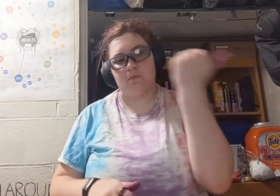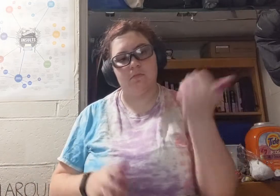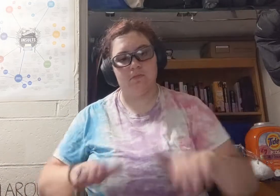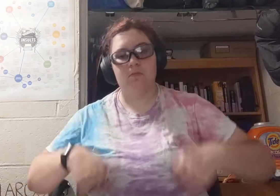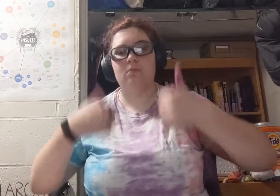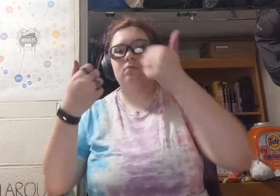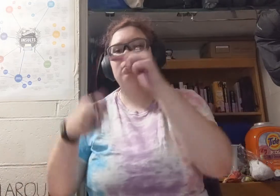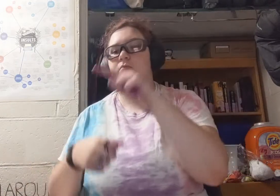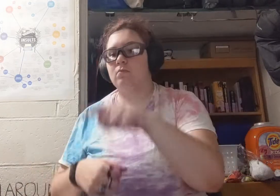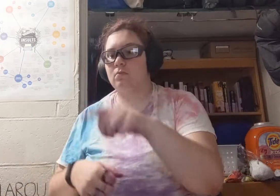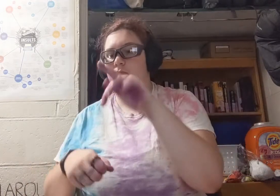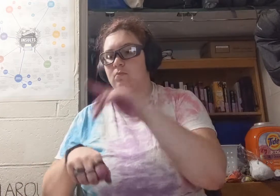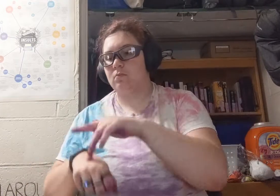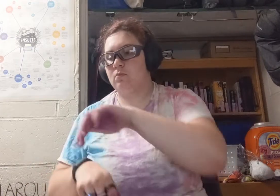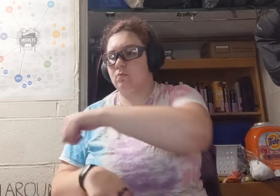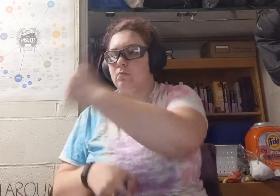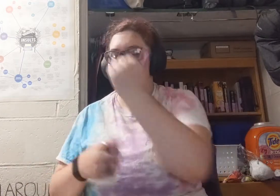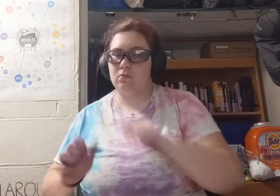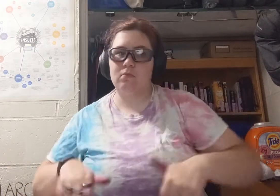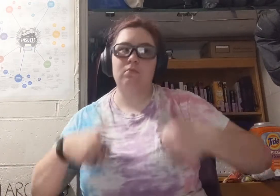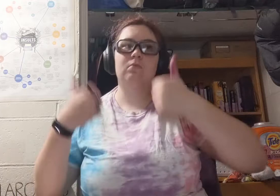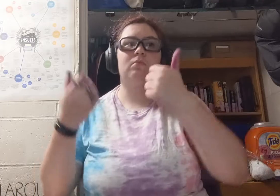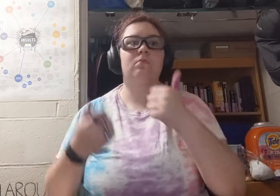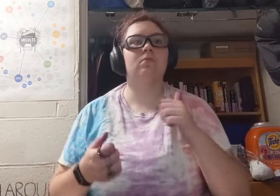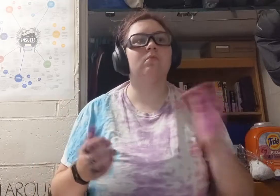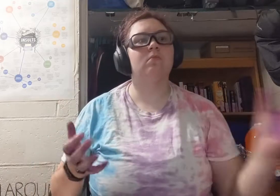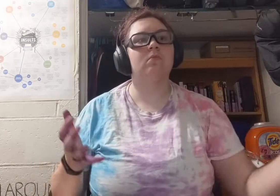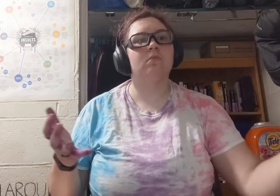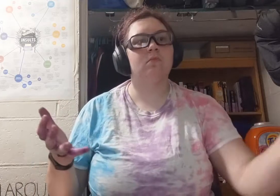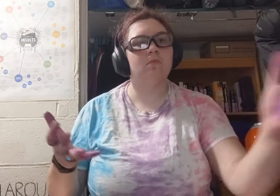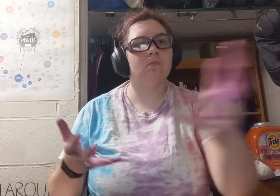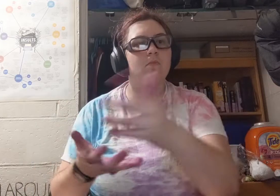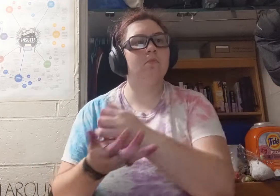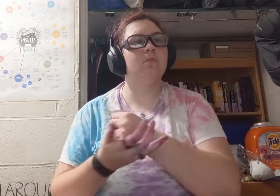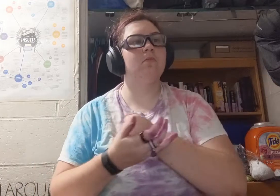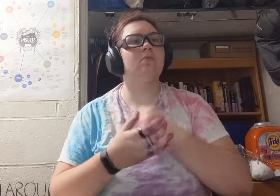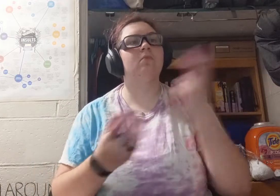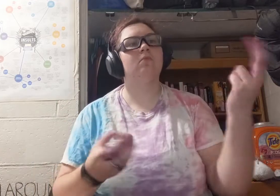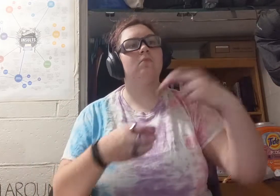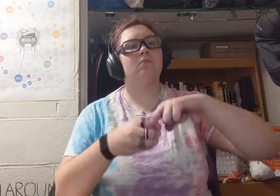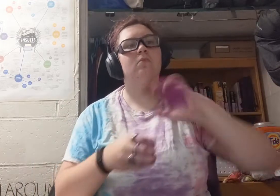that touch the lives that touch the lives that we do